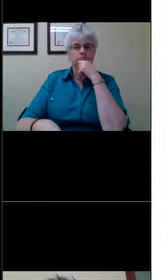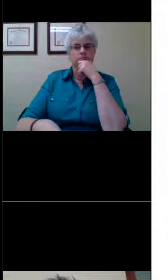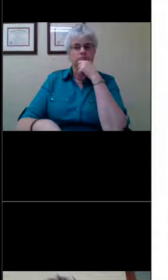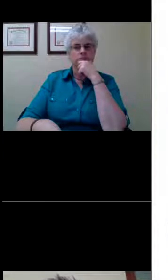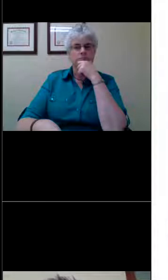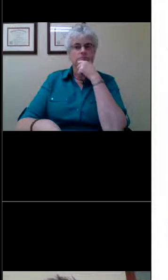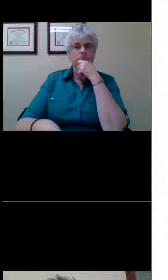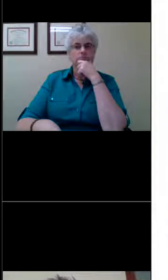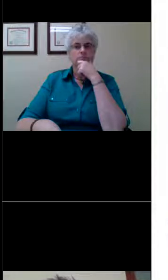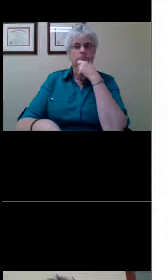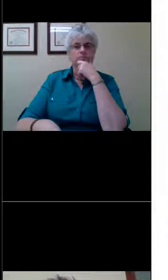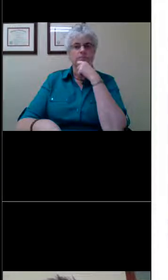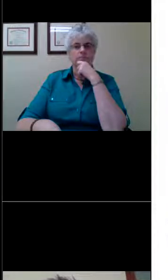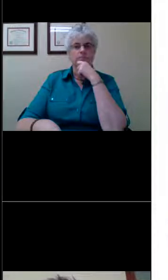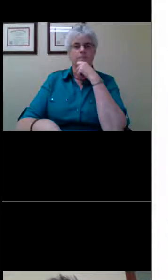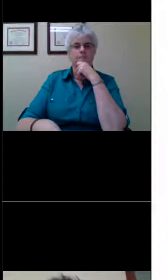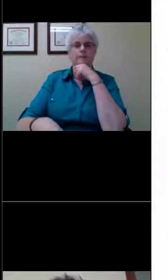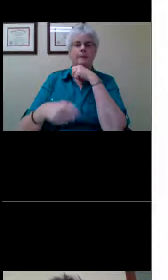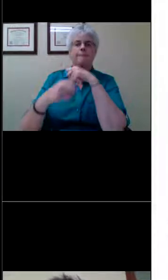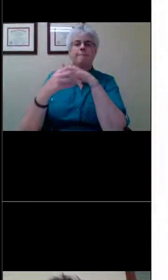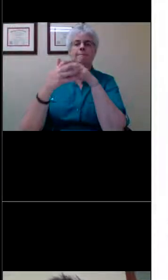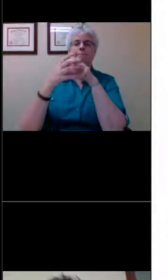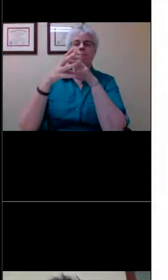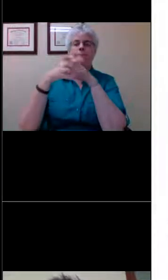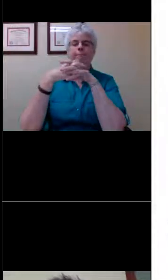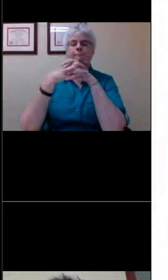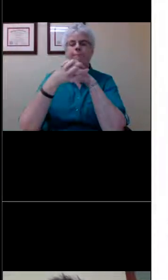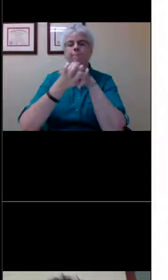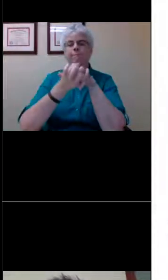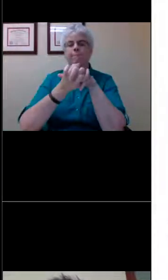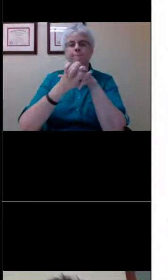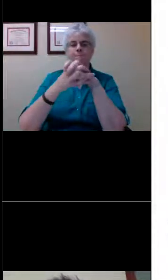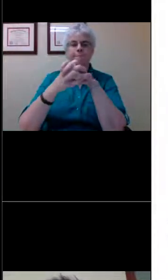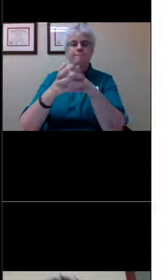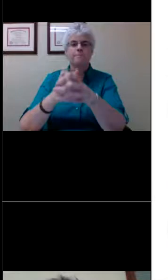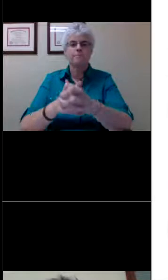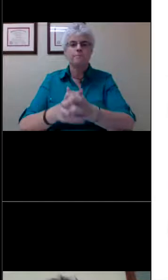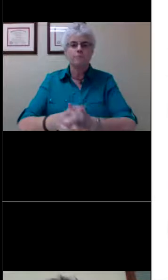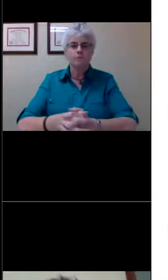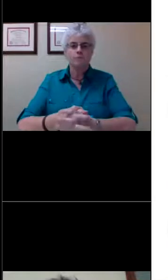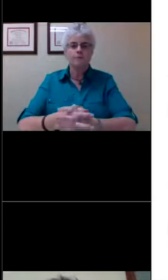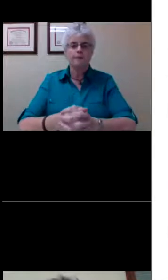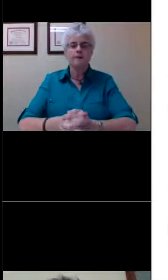Sorry everybody. Yeah, it's a picture of your monitor.